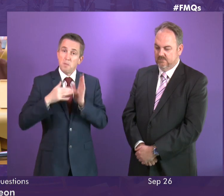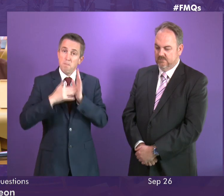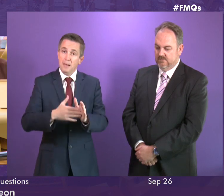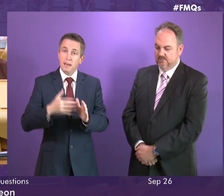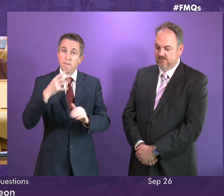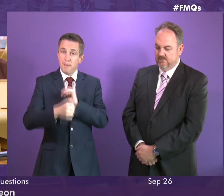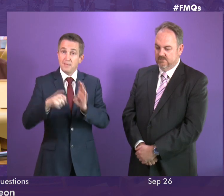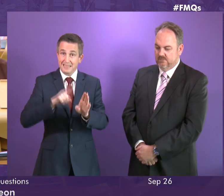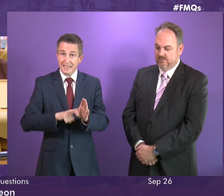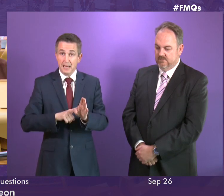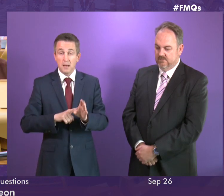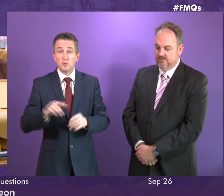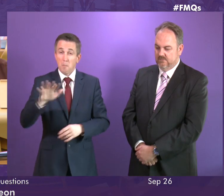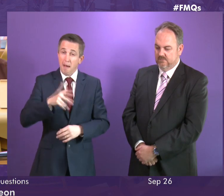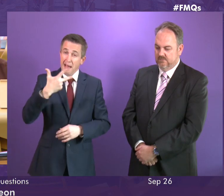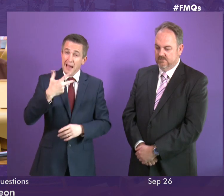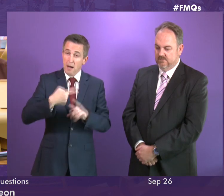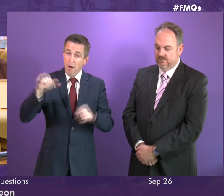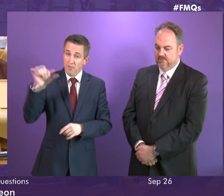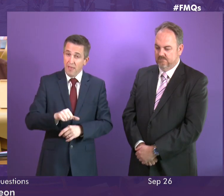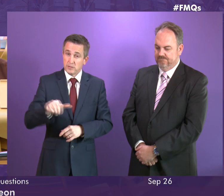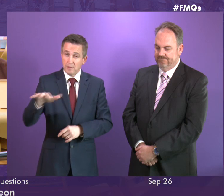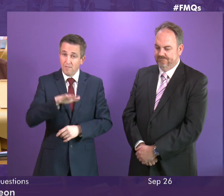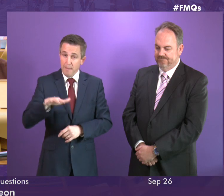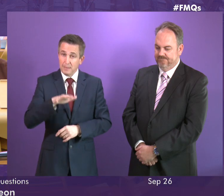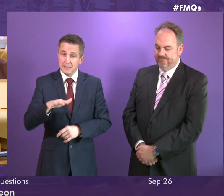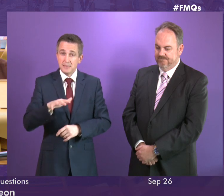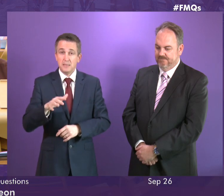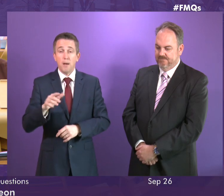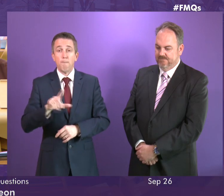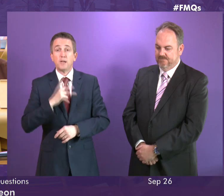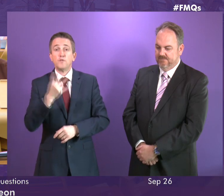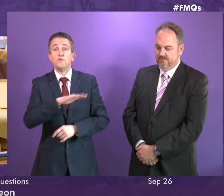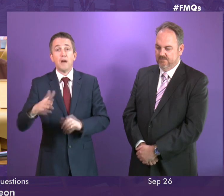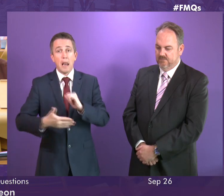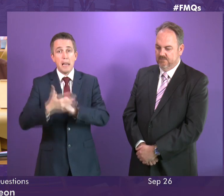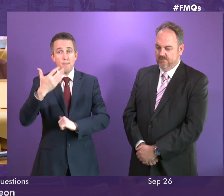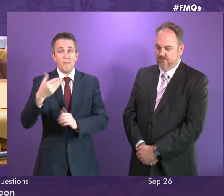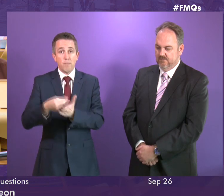two-child limit, 8,500 Scottish families have had their income cut, but that figure will